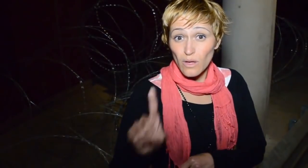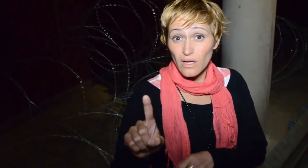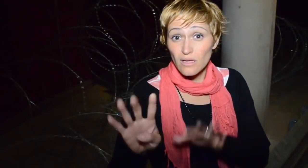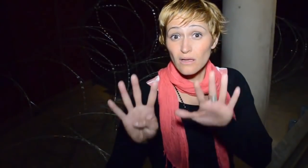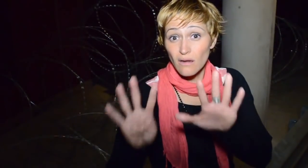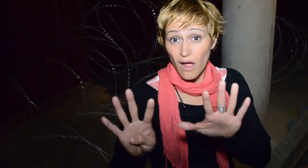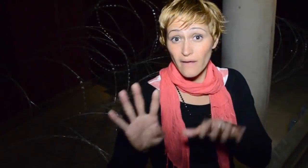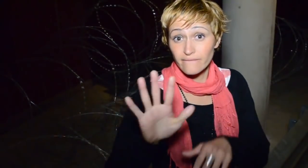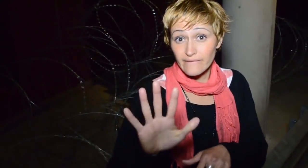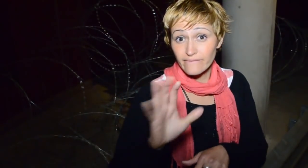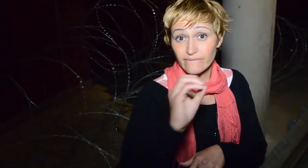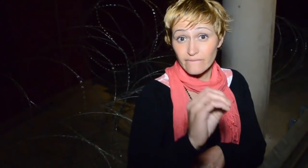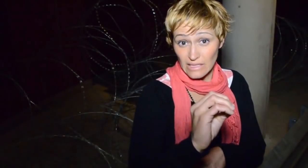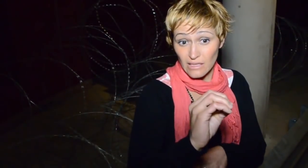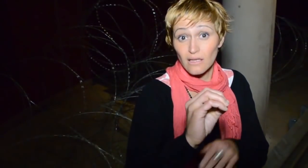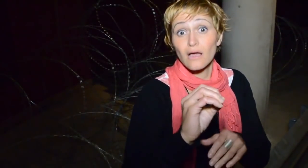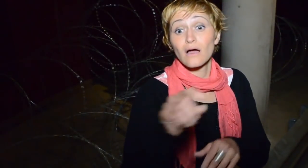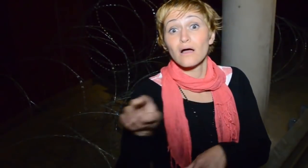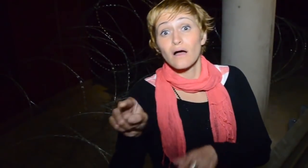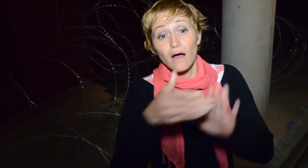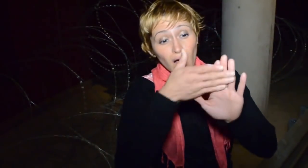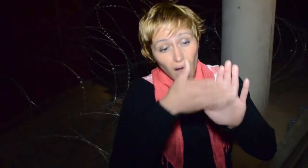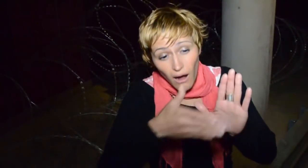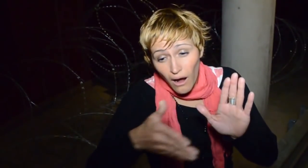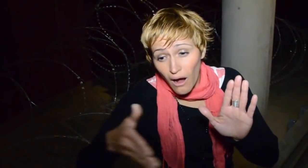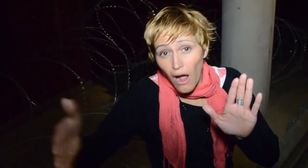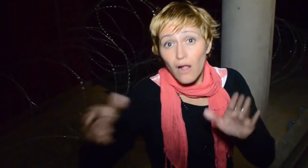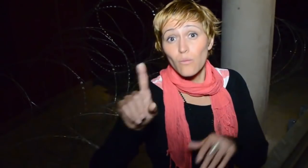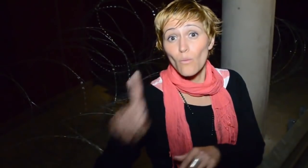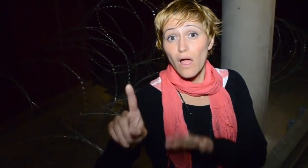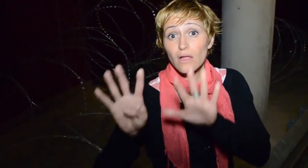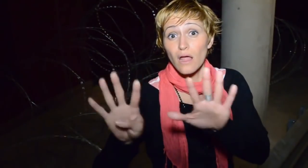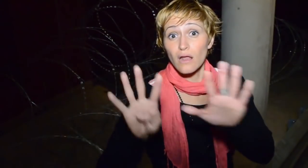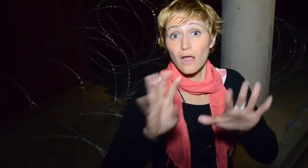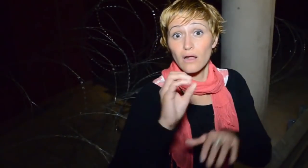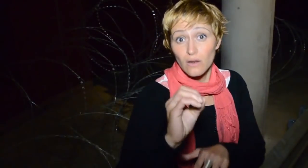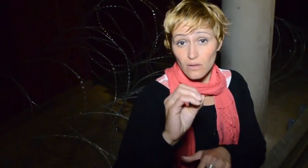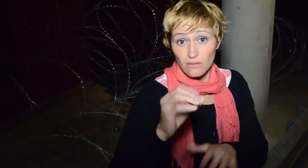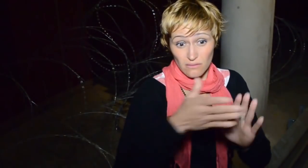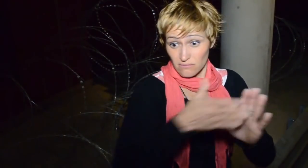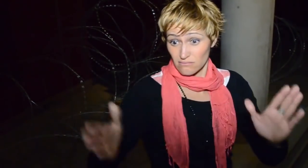From 1950 to 1990, the ANC and the